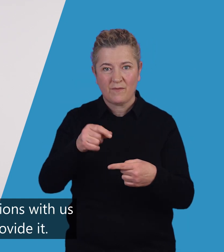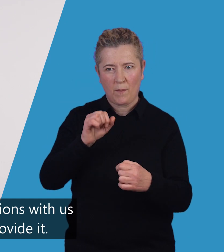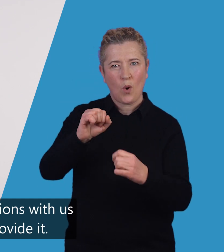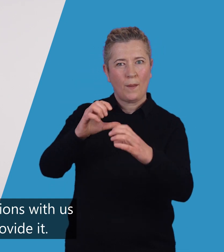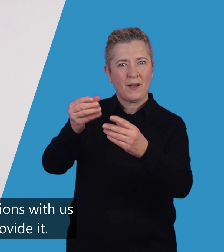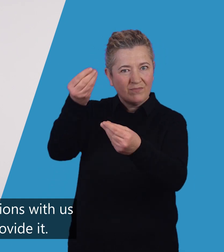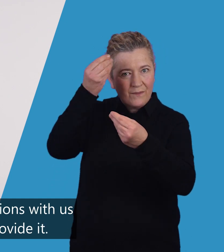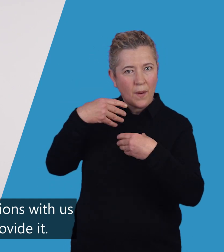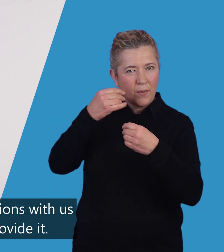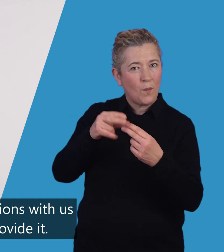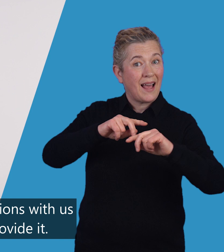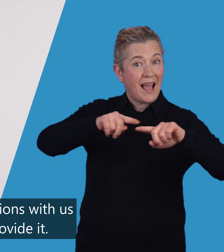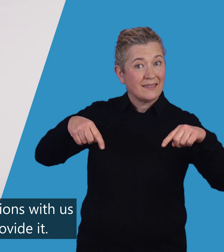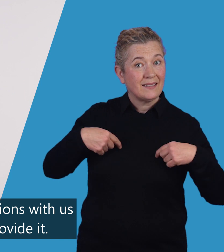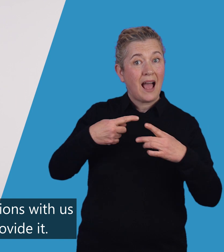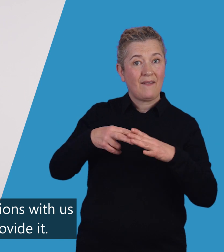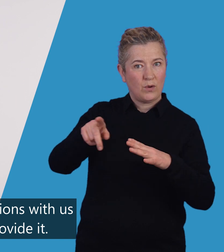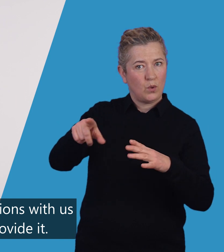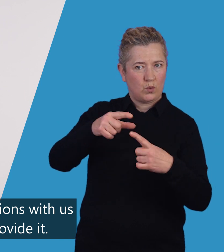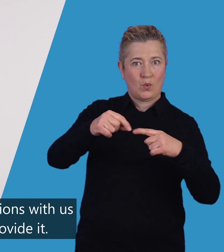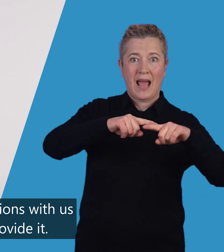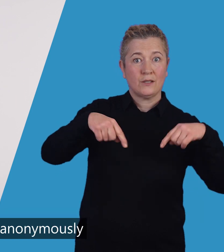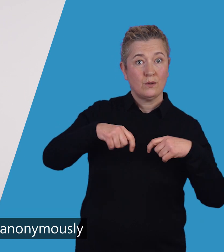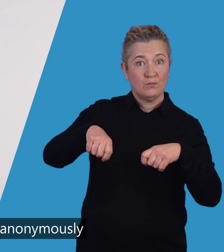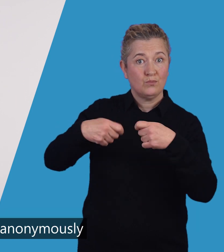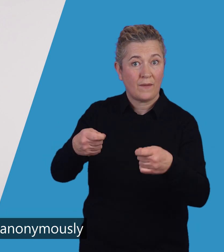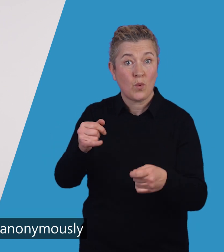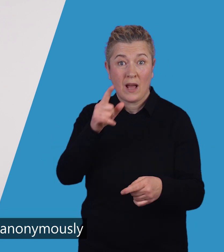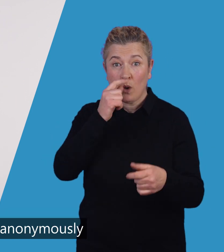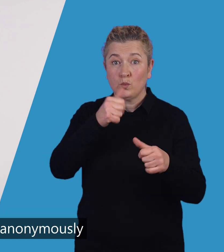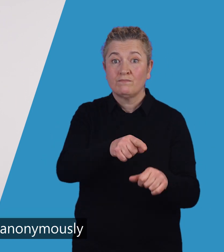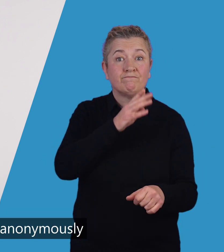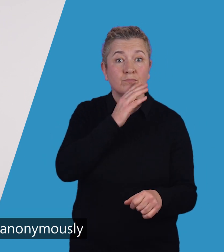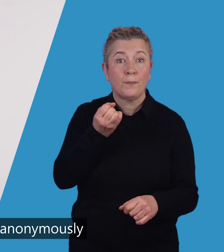from your communications with us if you choose to provide it. You may use the service anonymously